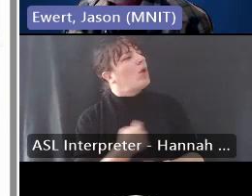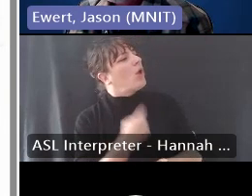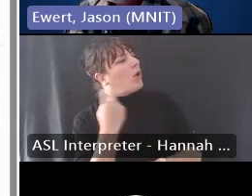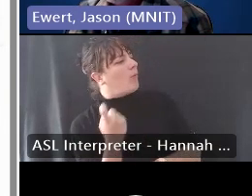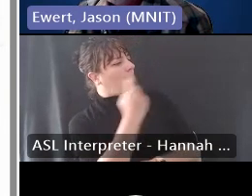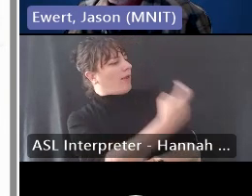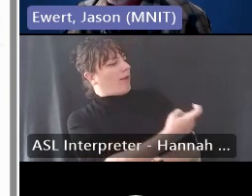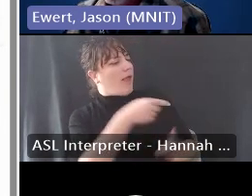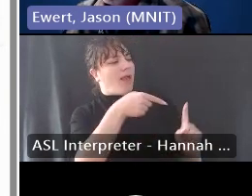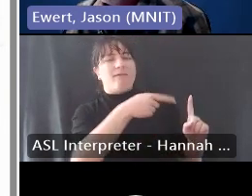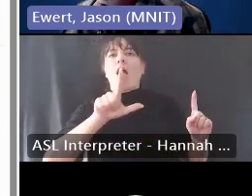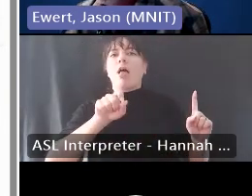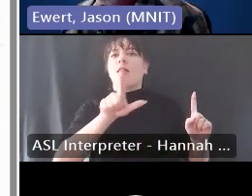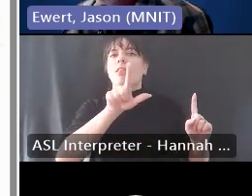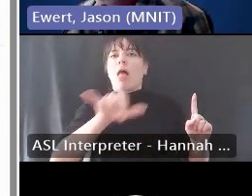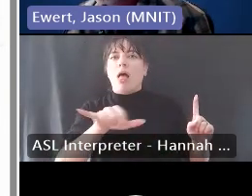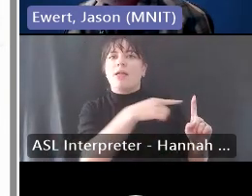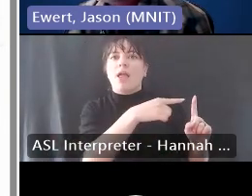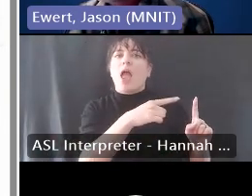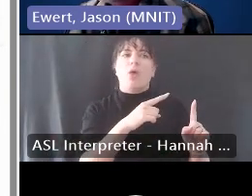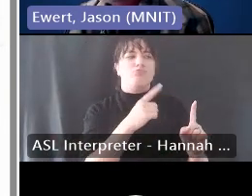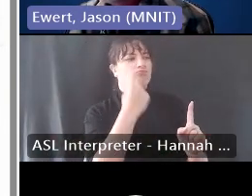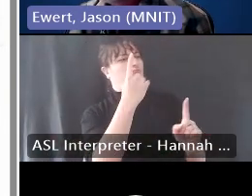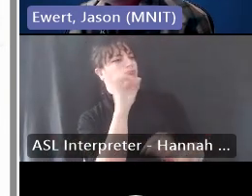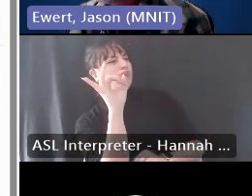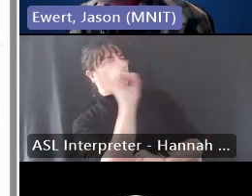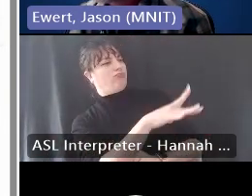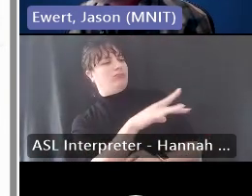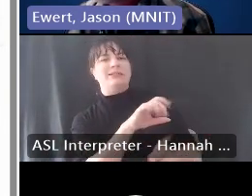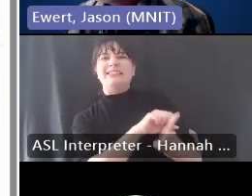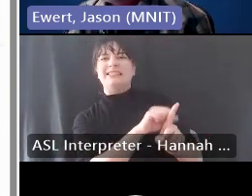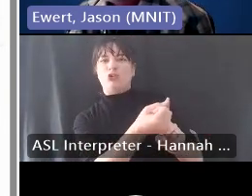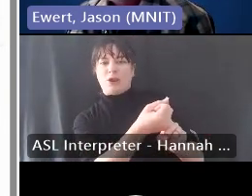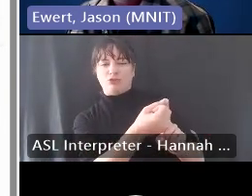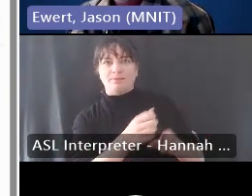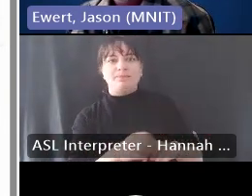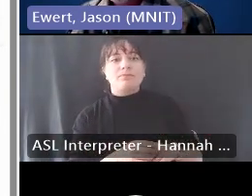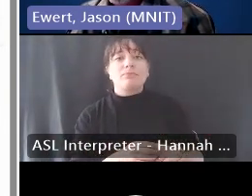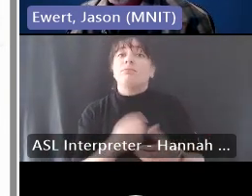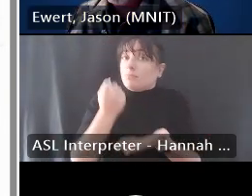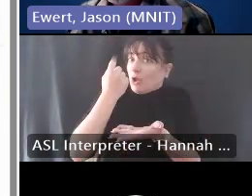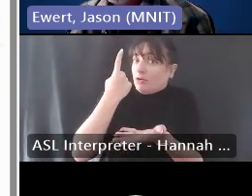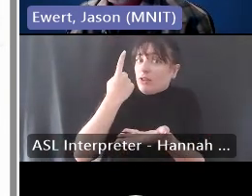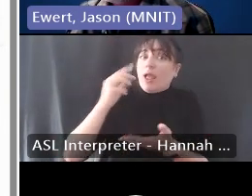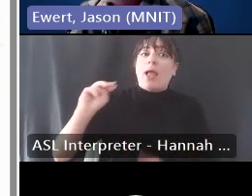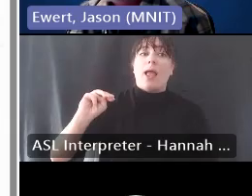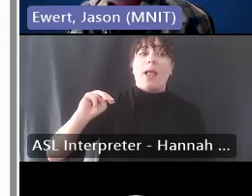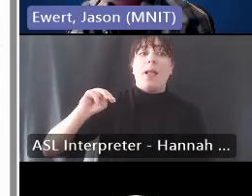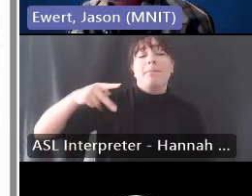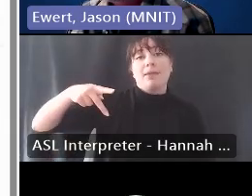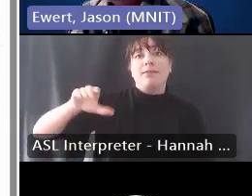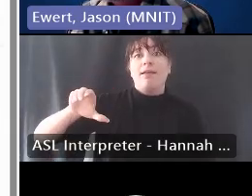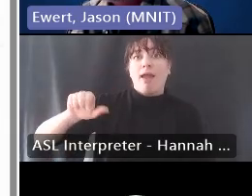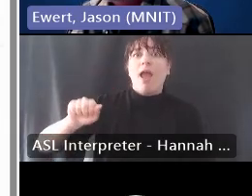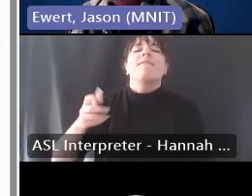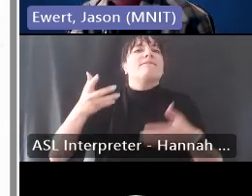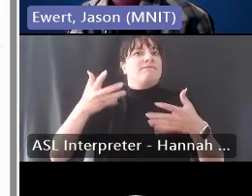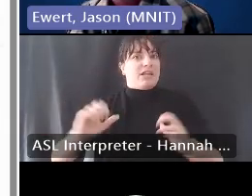And this is a new application that the PCA has launched. And in this situation, Lolly got an email